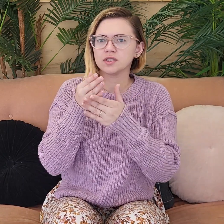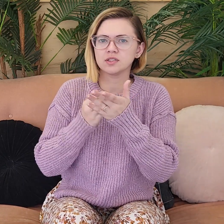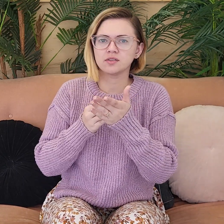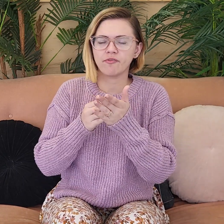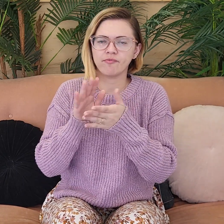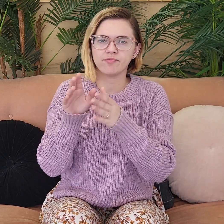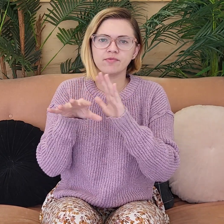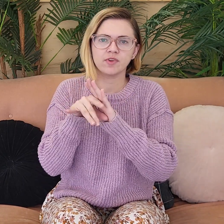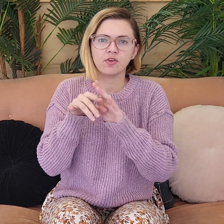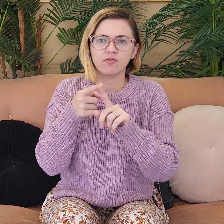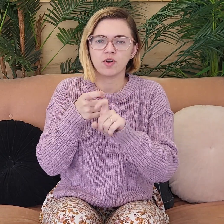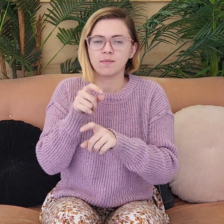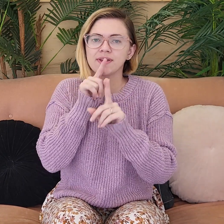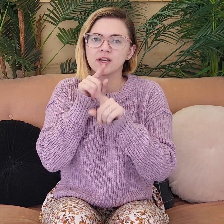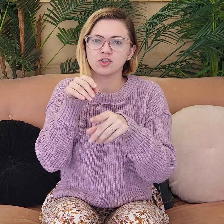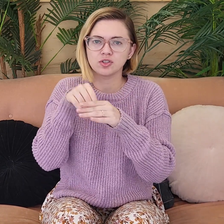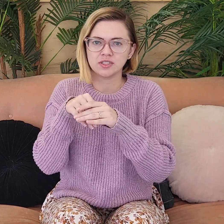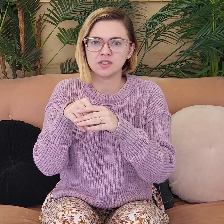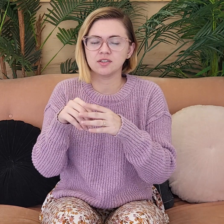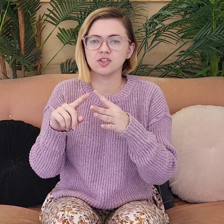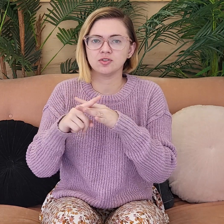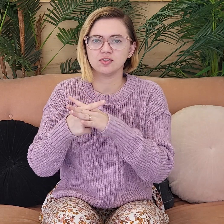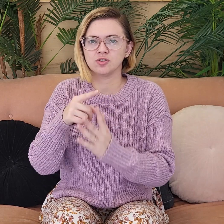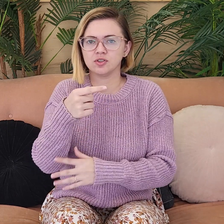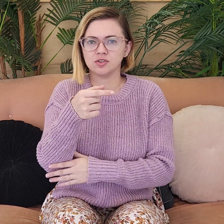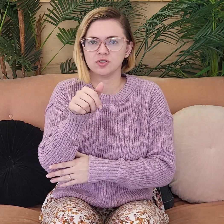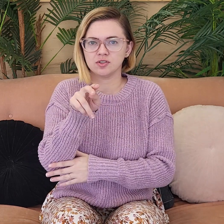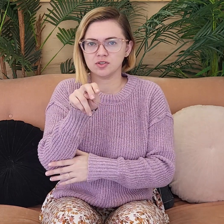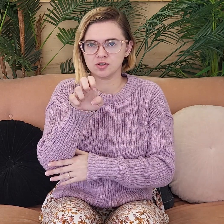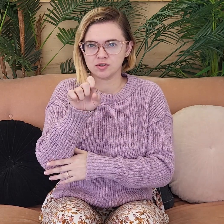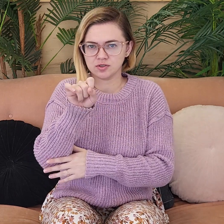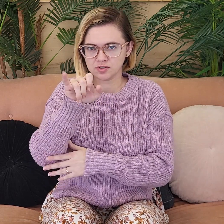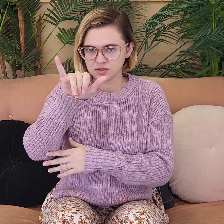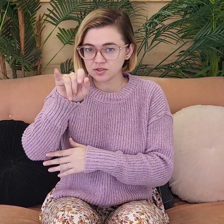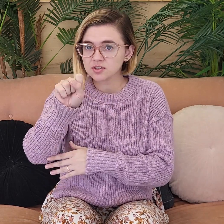So You can look at some videos from Answers in Genesis.